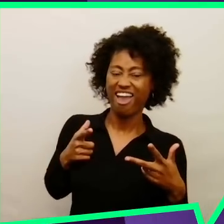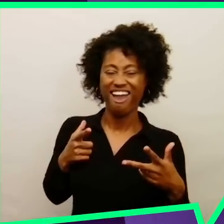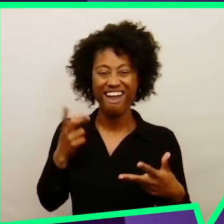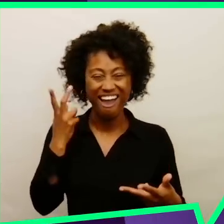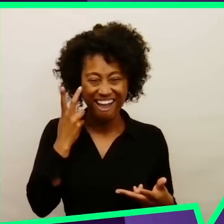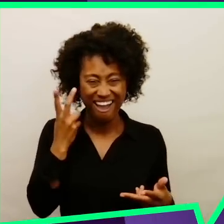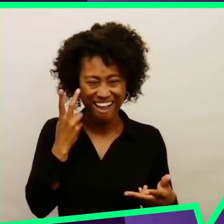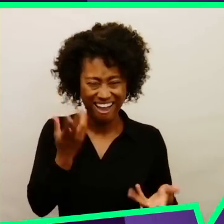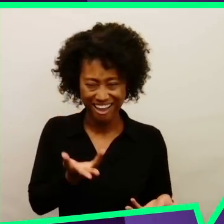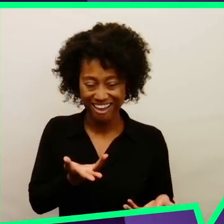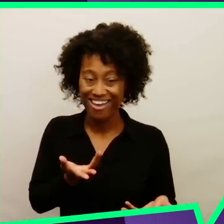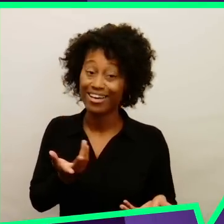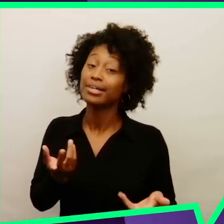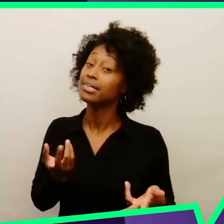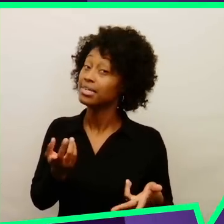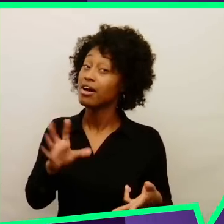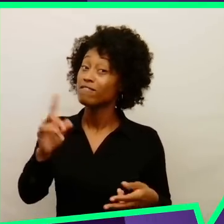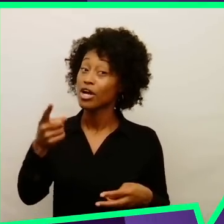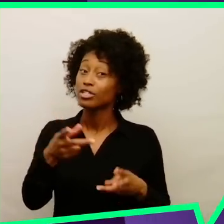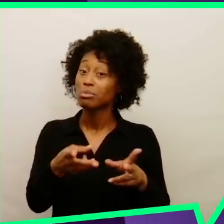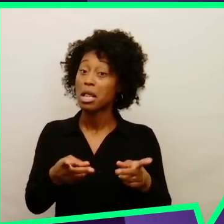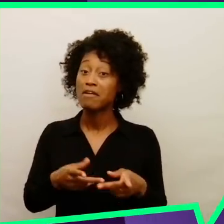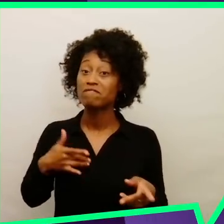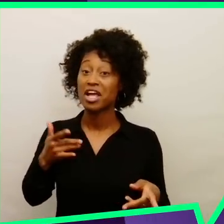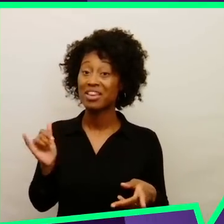what first place feels like here at the end